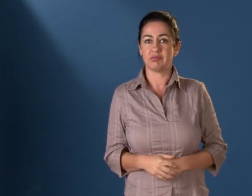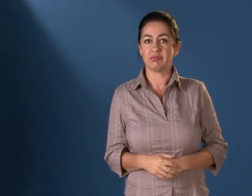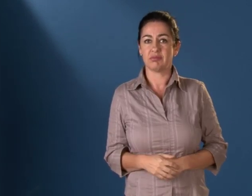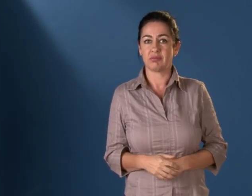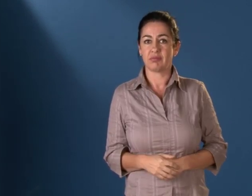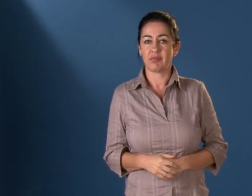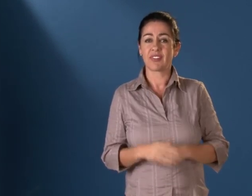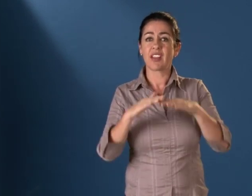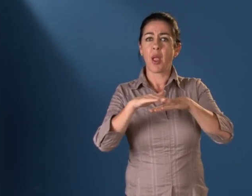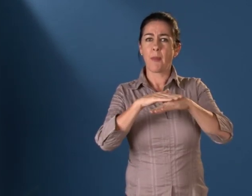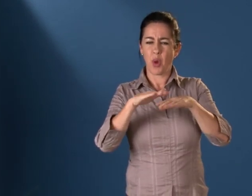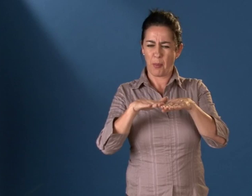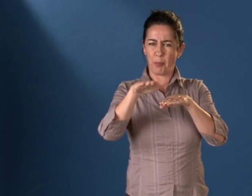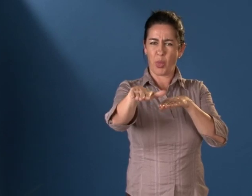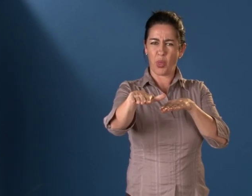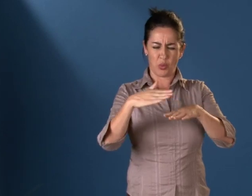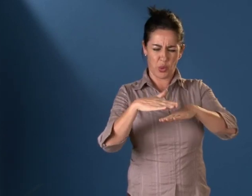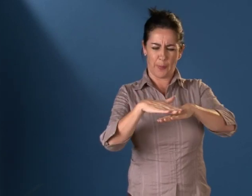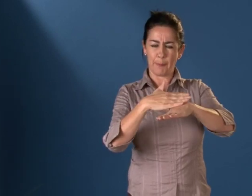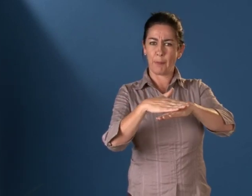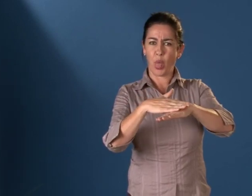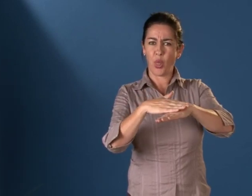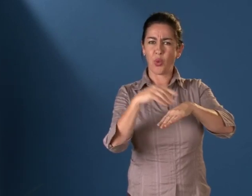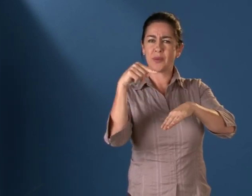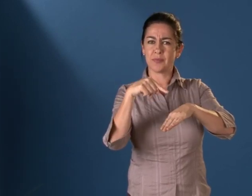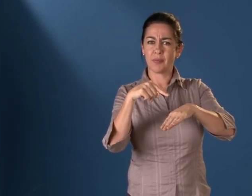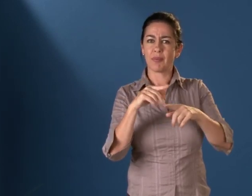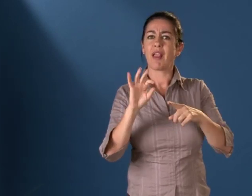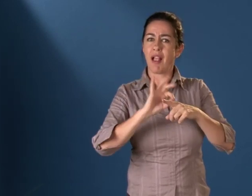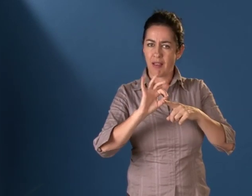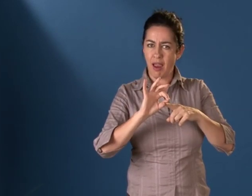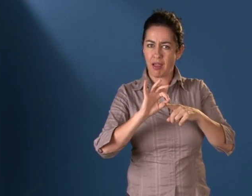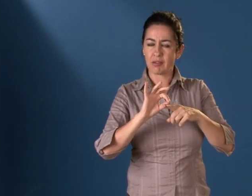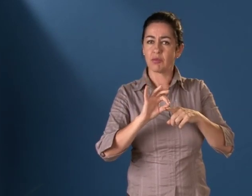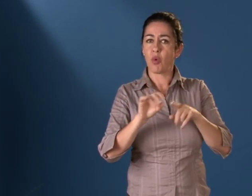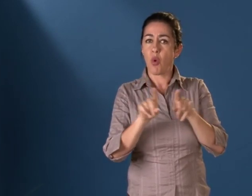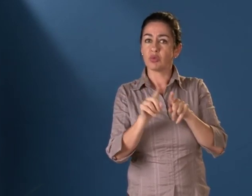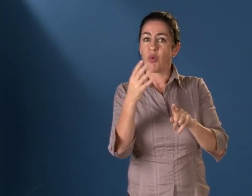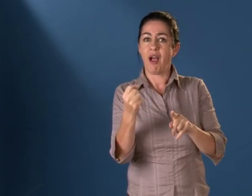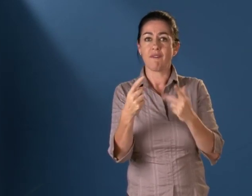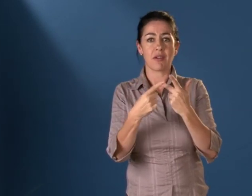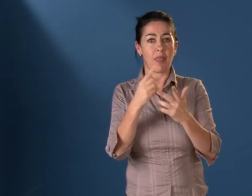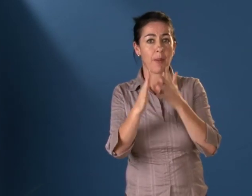misuse disorder. The name beyondblue is created by joining two words that express the aims